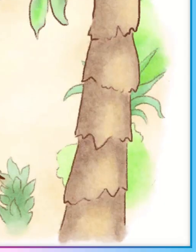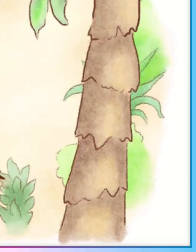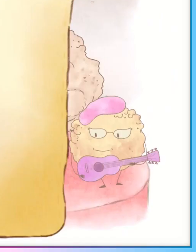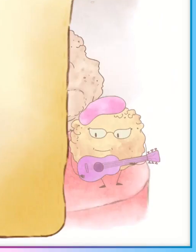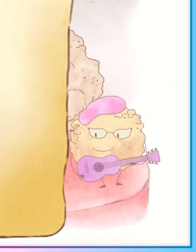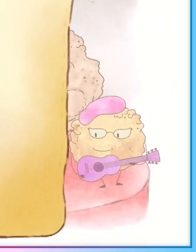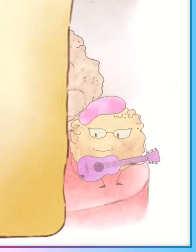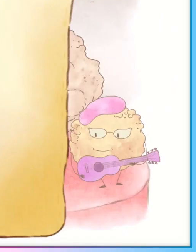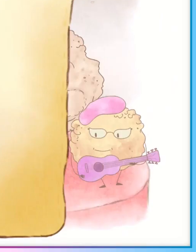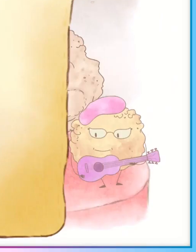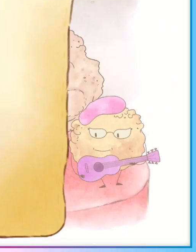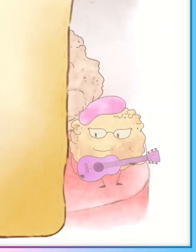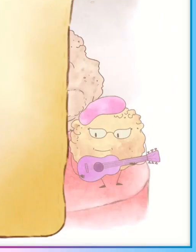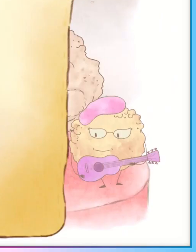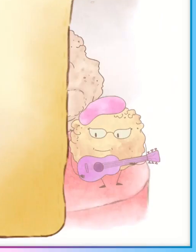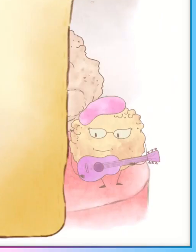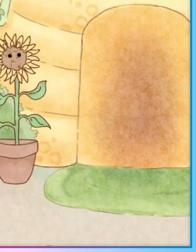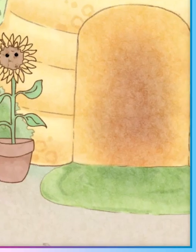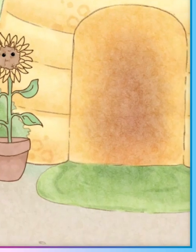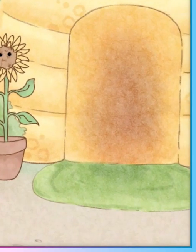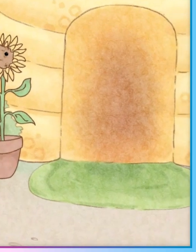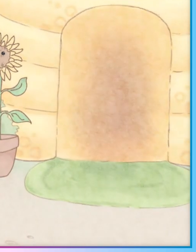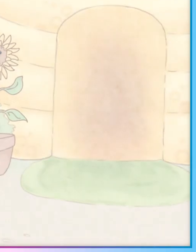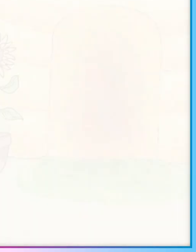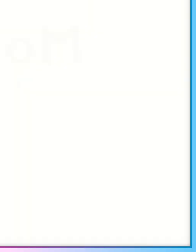[Grandpa] You see my dear? You have no need to worry.